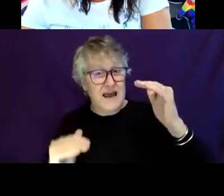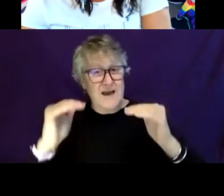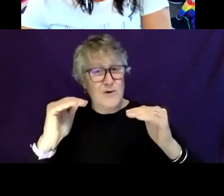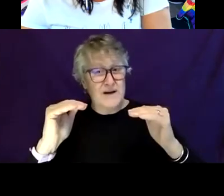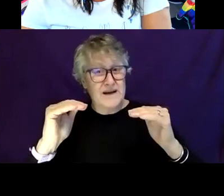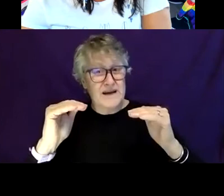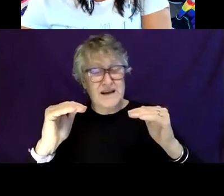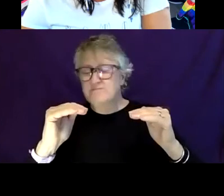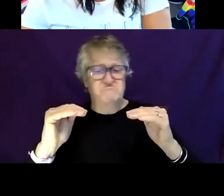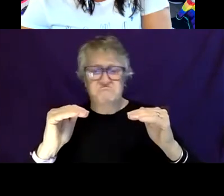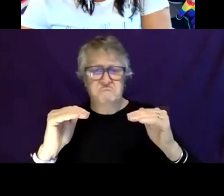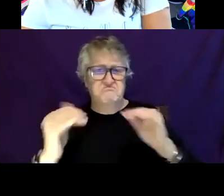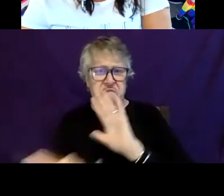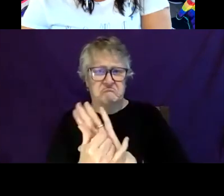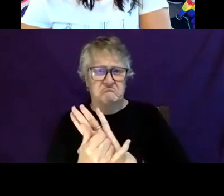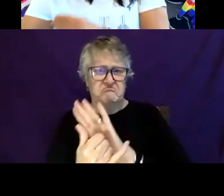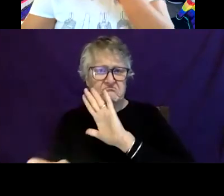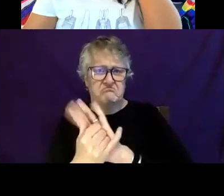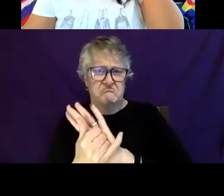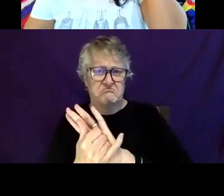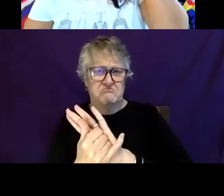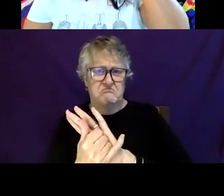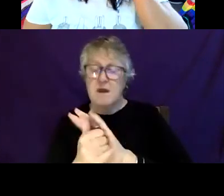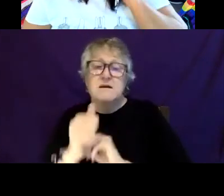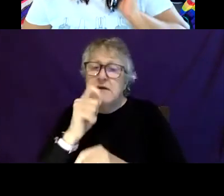Um, It's no joke. Like that's real.